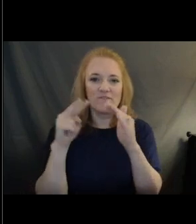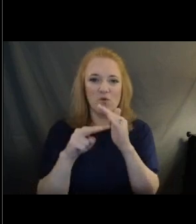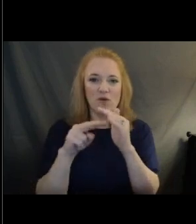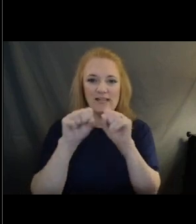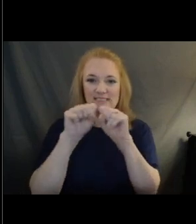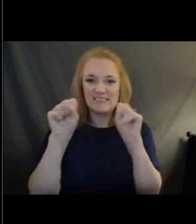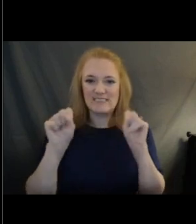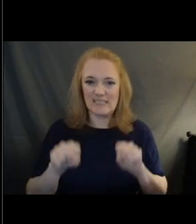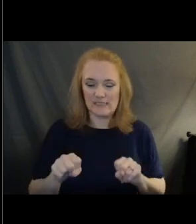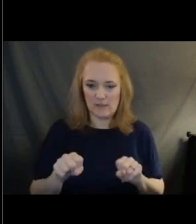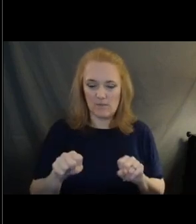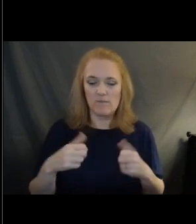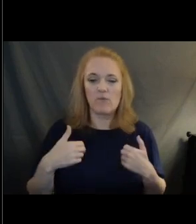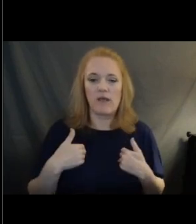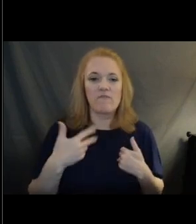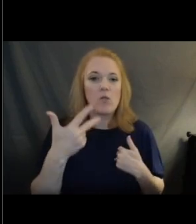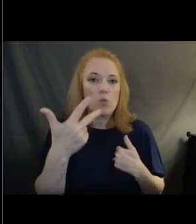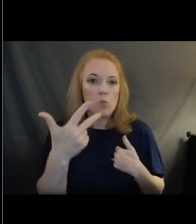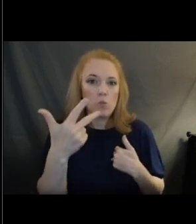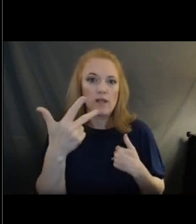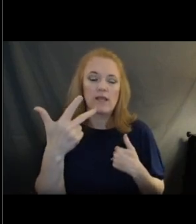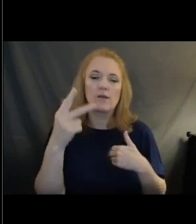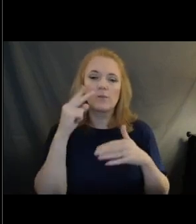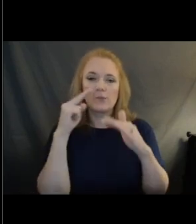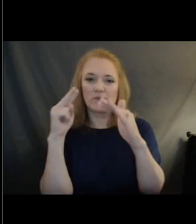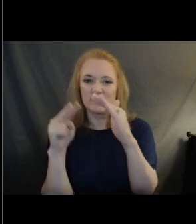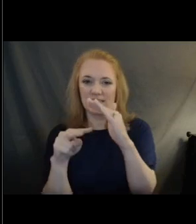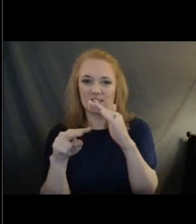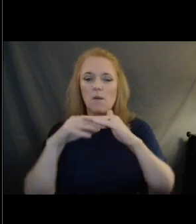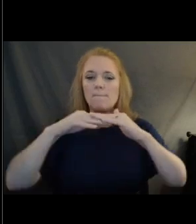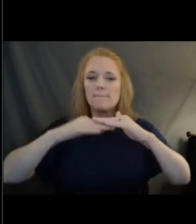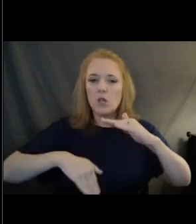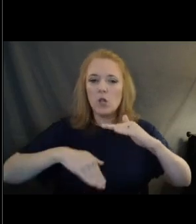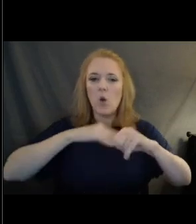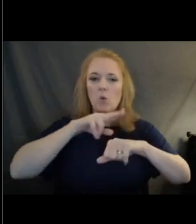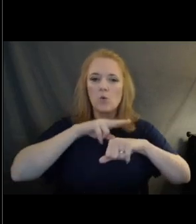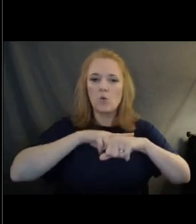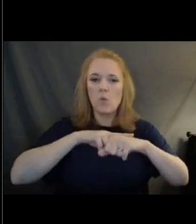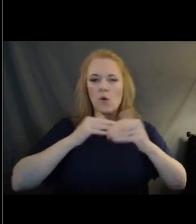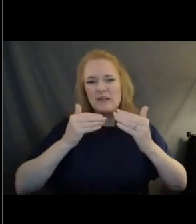there's actually three probabilities for below normal, near normal, or above normal. And this